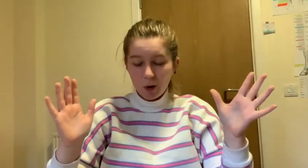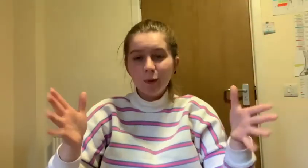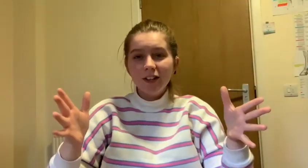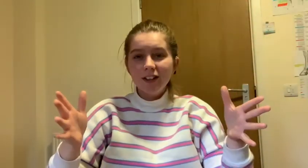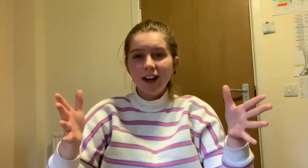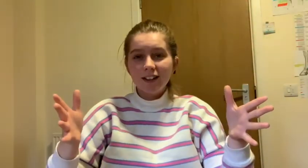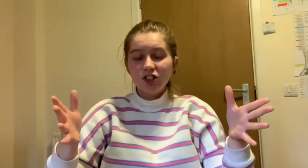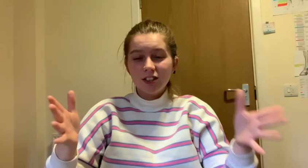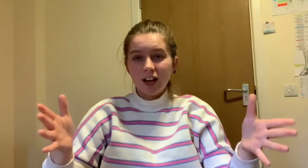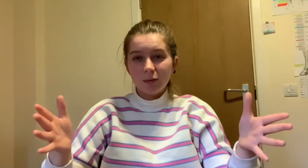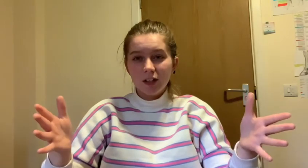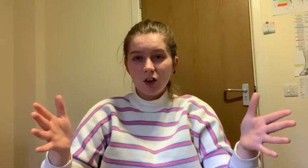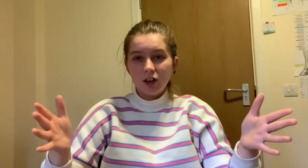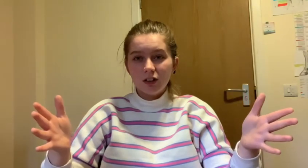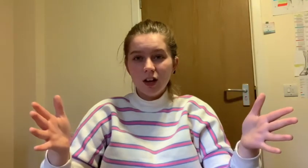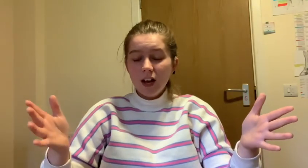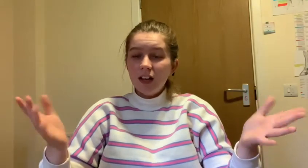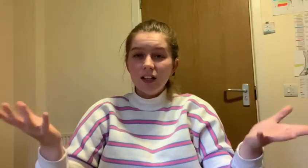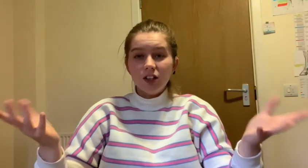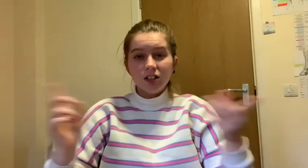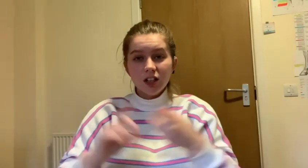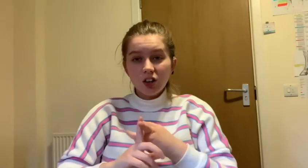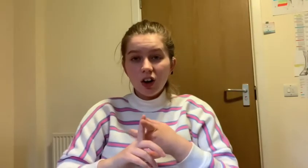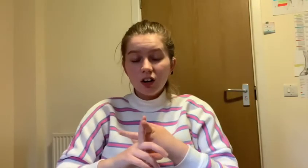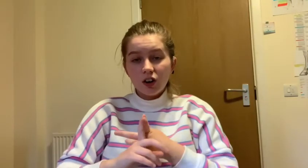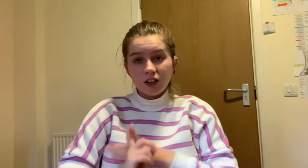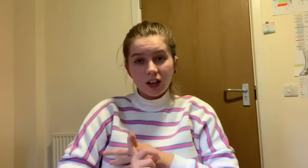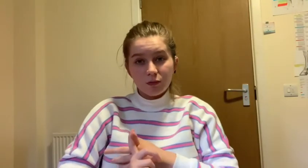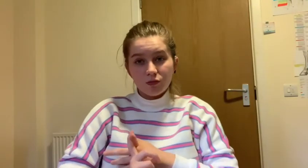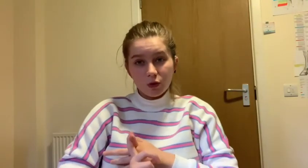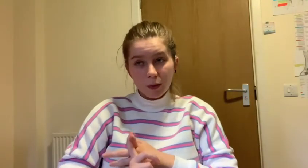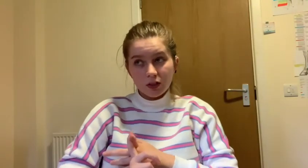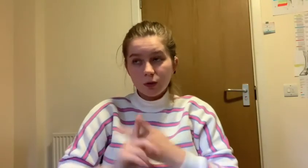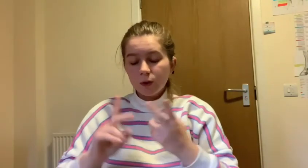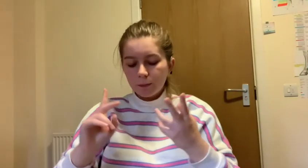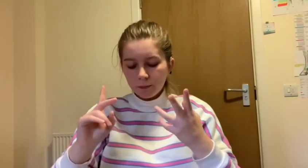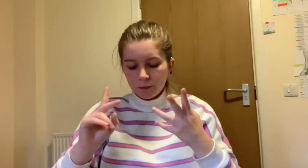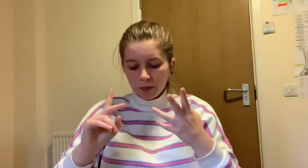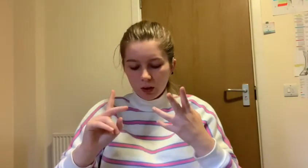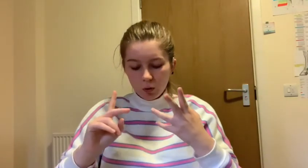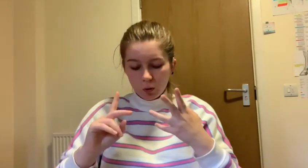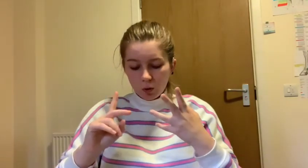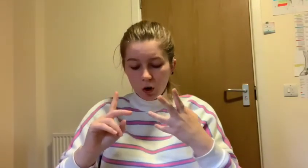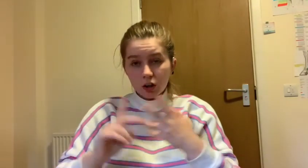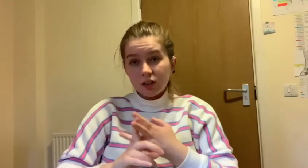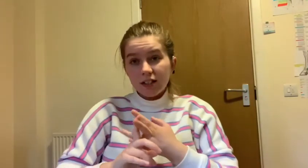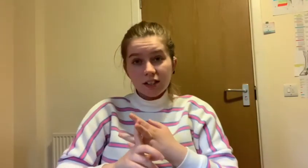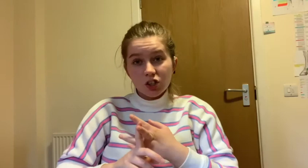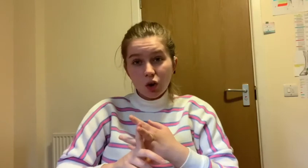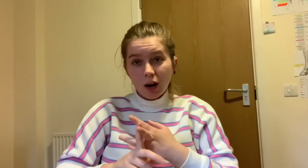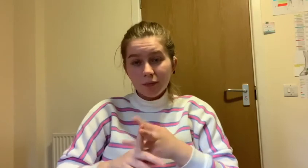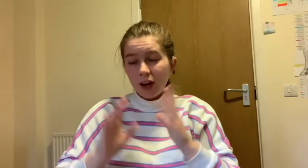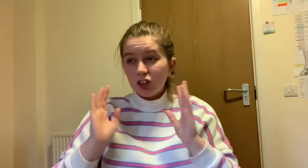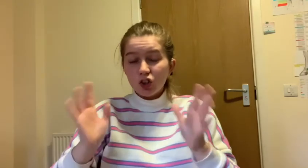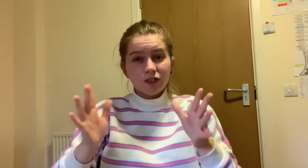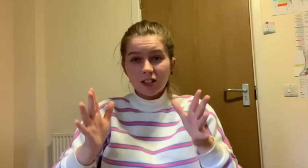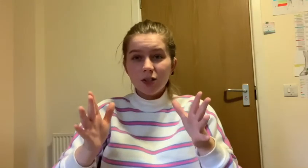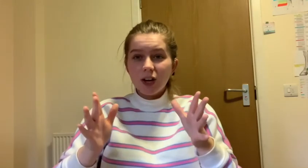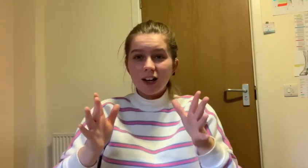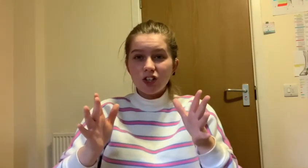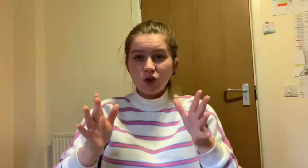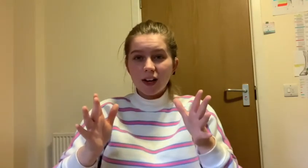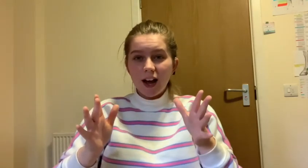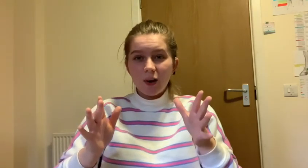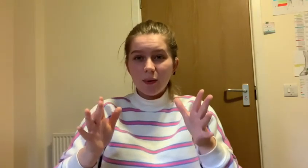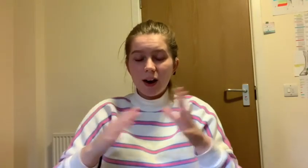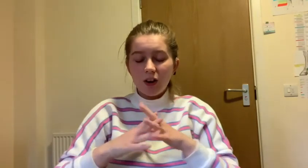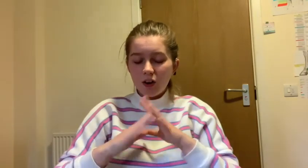I hope you guys tag me on TikTok on iamrosiepetals. Or Instagram, I would love to see you guys try it out.